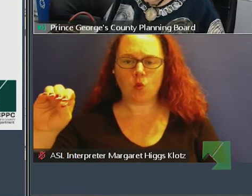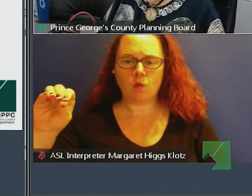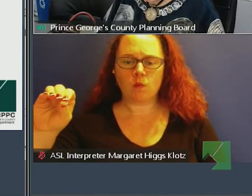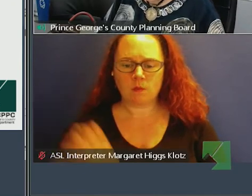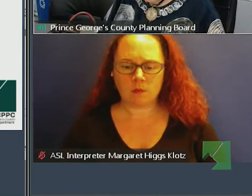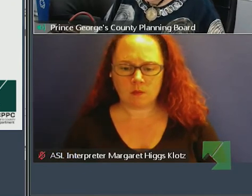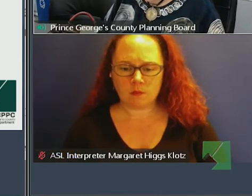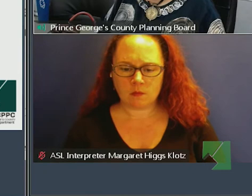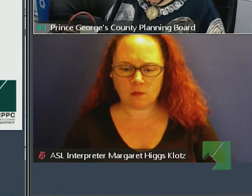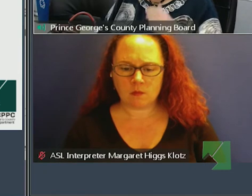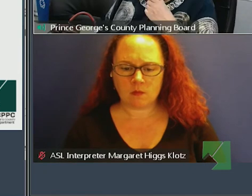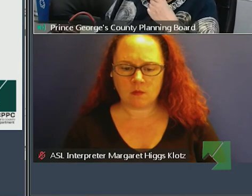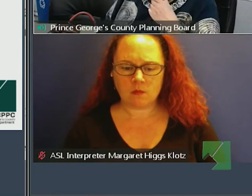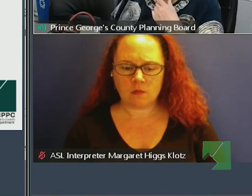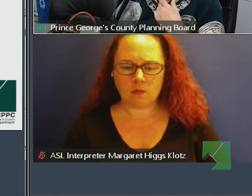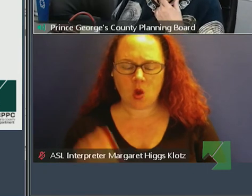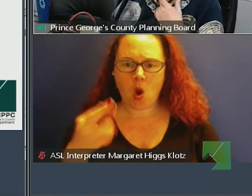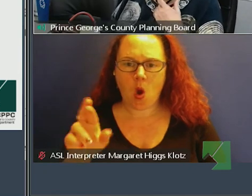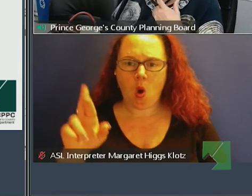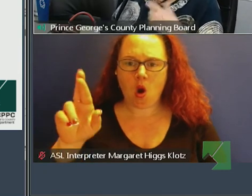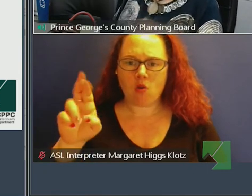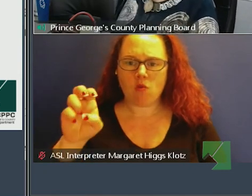Rentals, contempt, if you wish to speak.